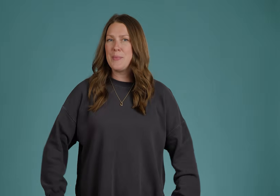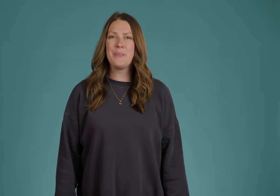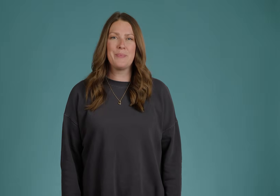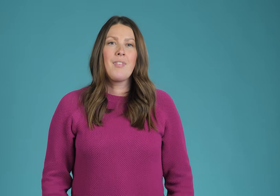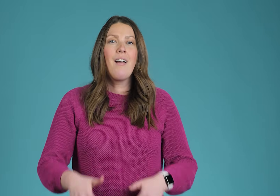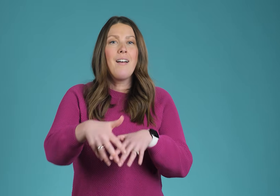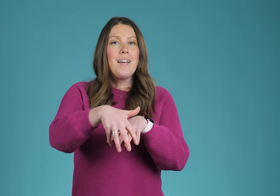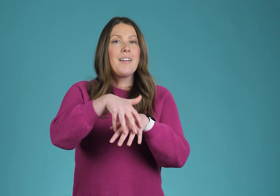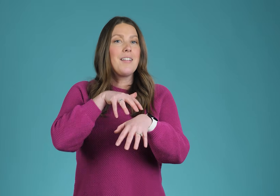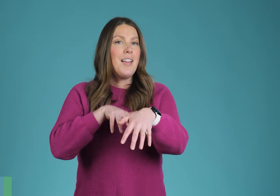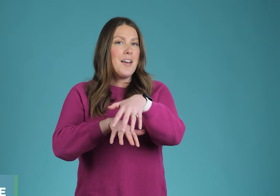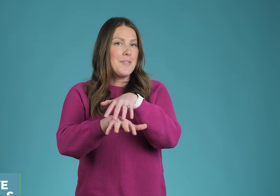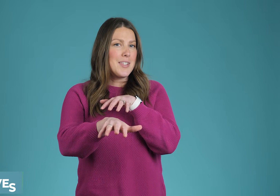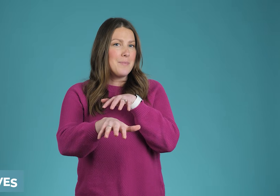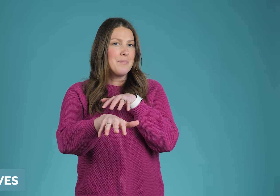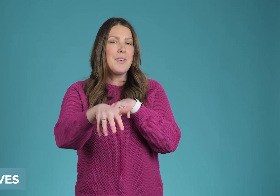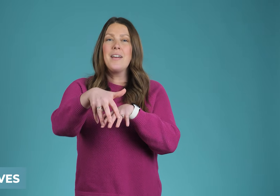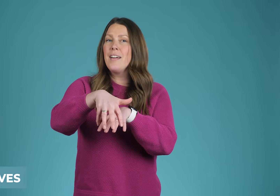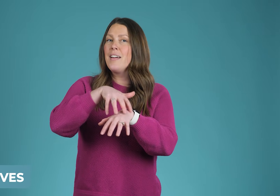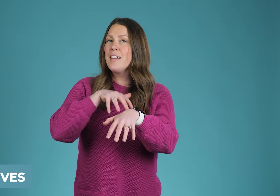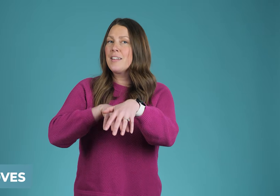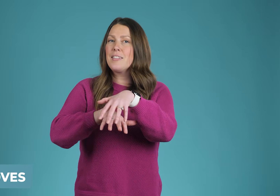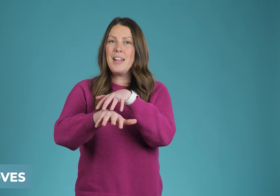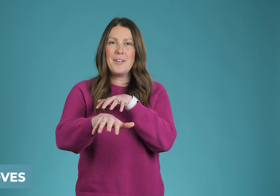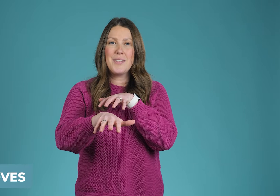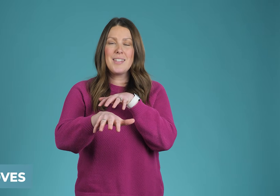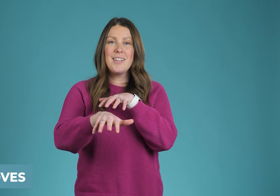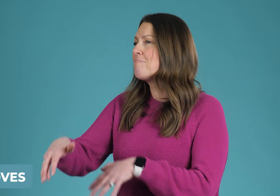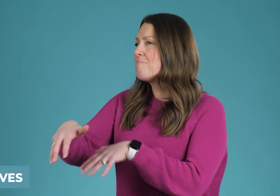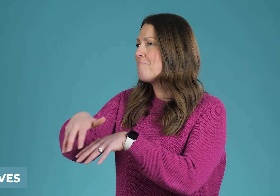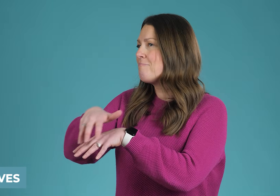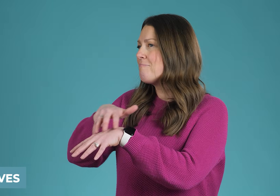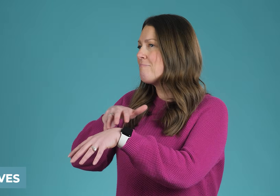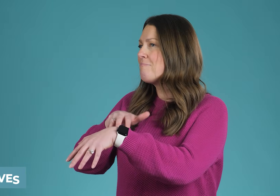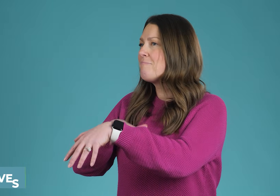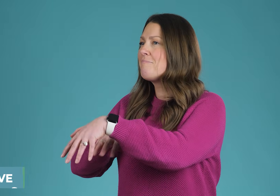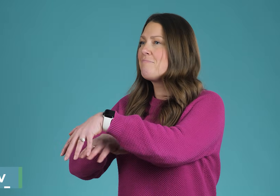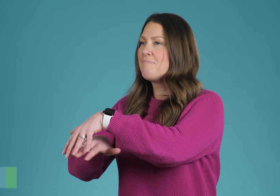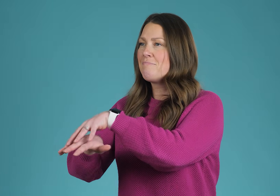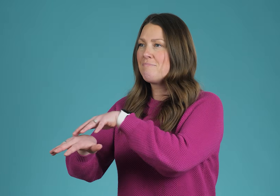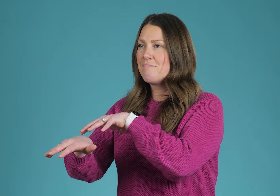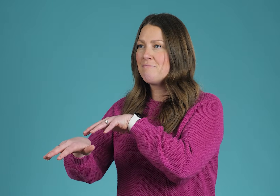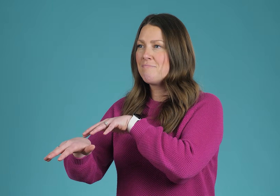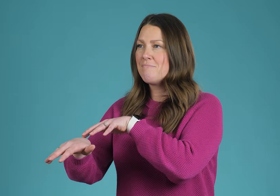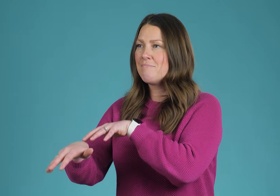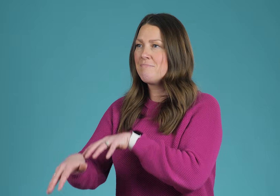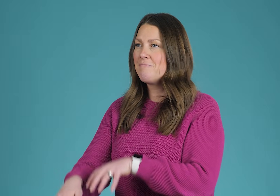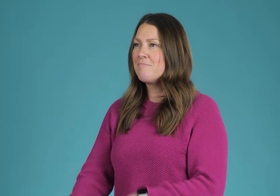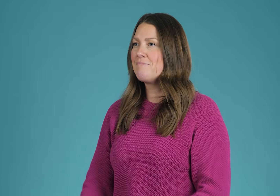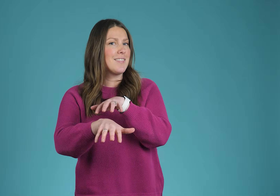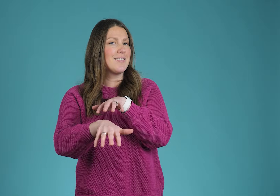Gloves. It's like you're putting on the gloves on your hands.